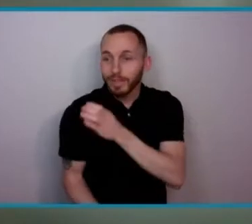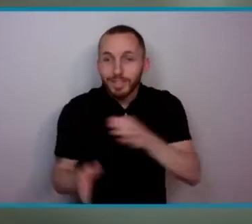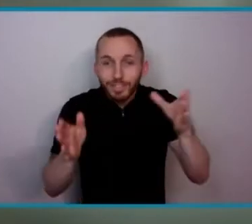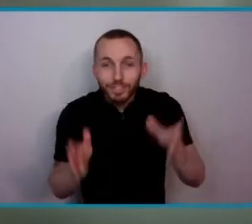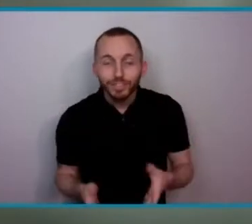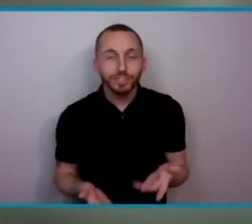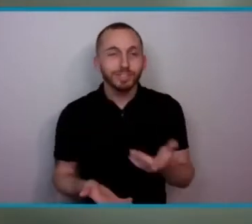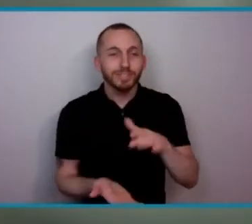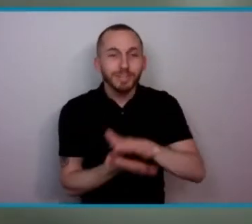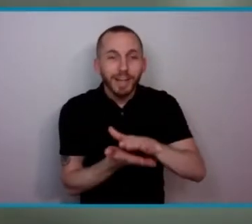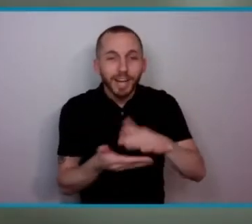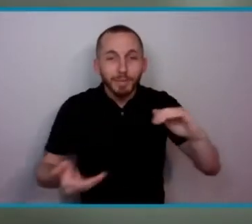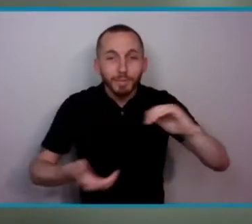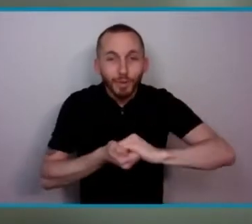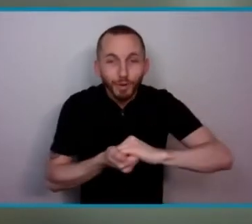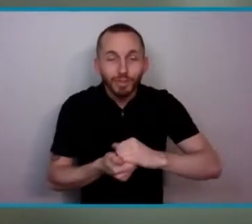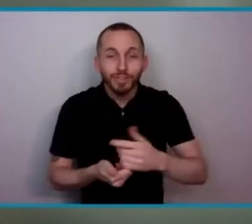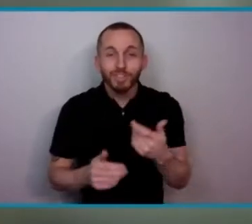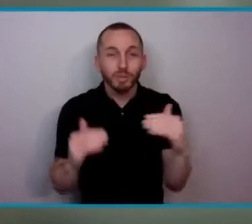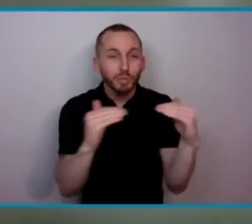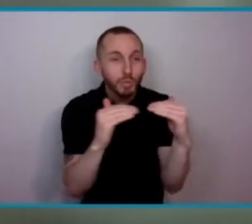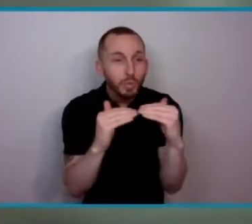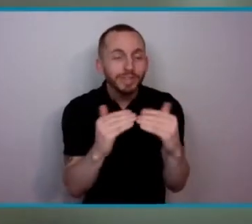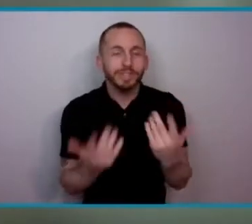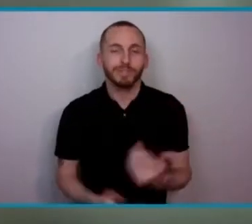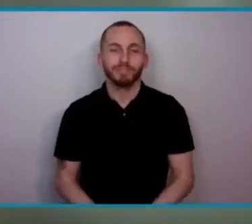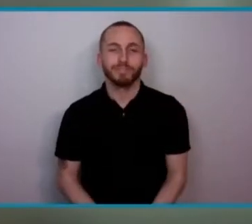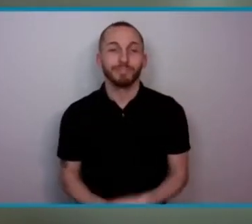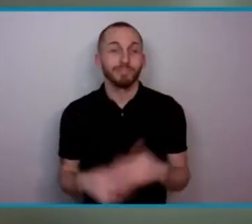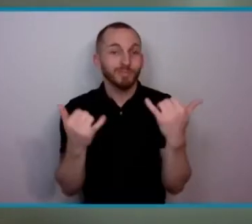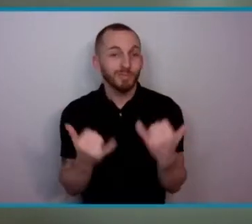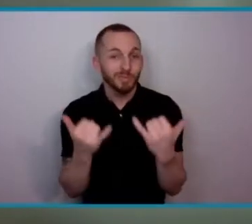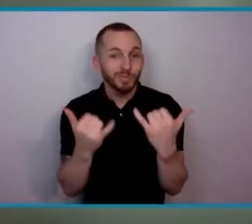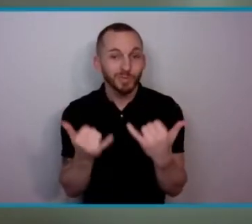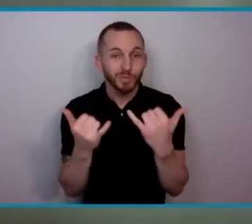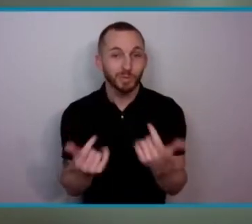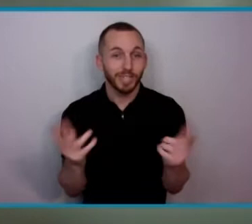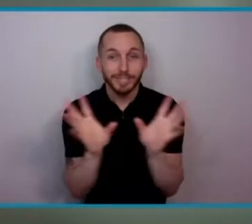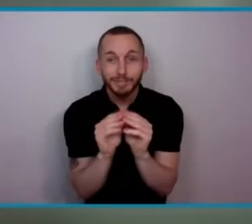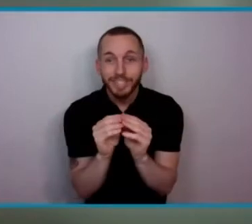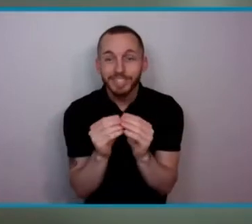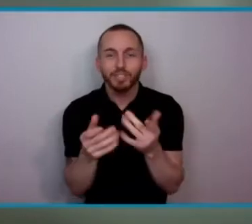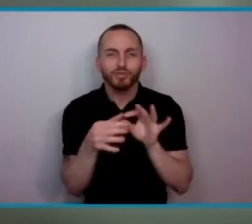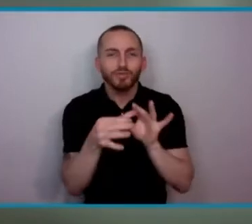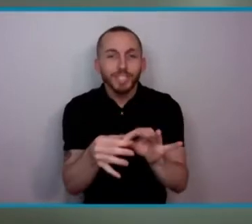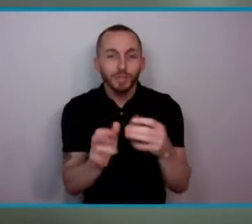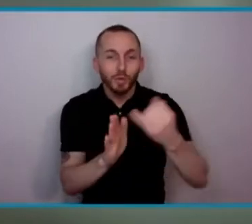And, this webinar today coincides with Creative Arts Therapies Week, a great time to explore